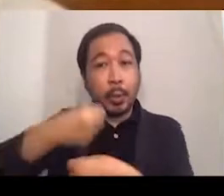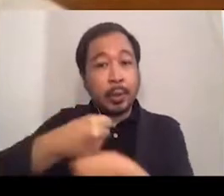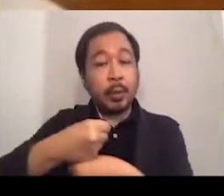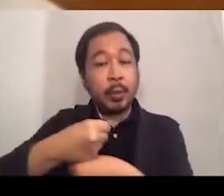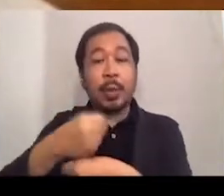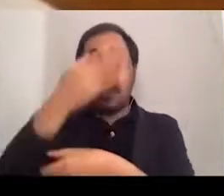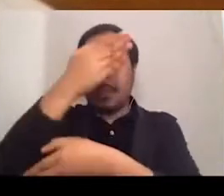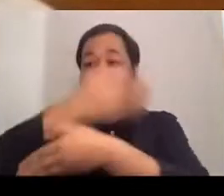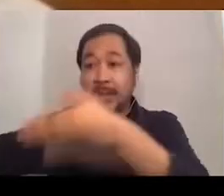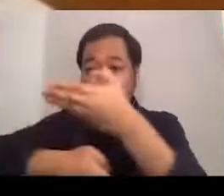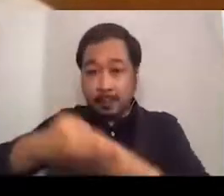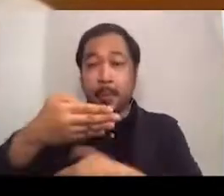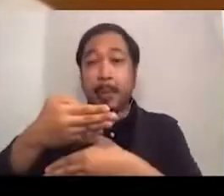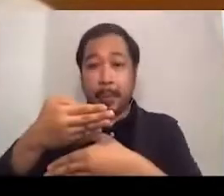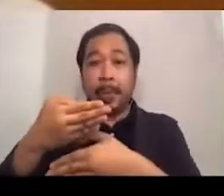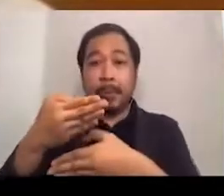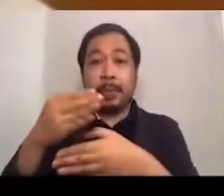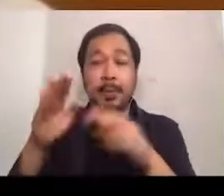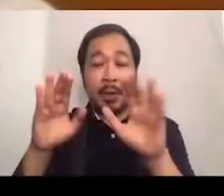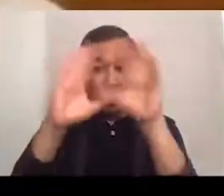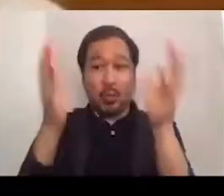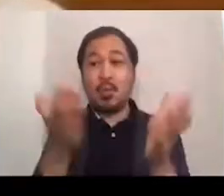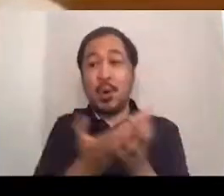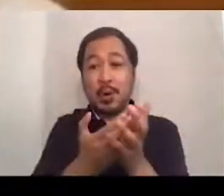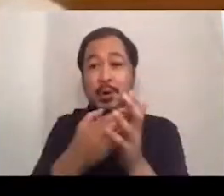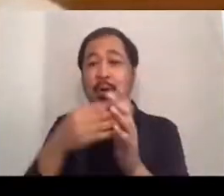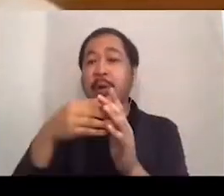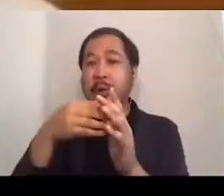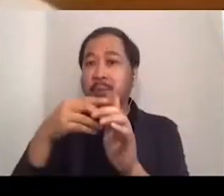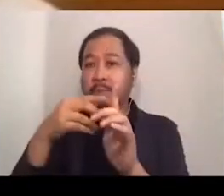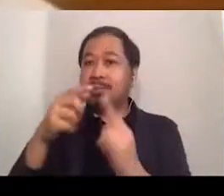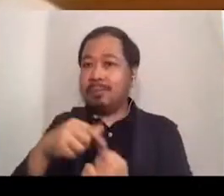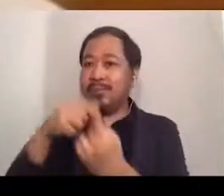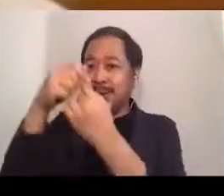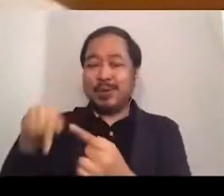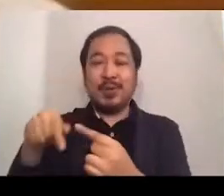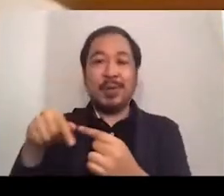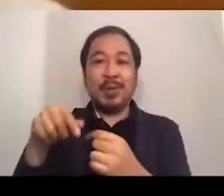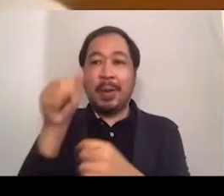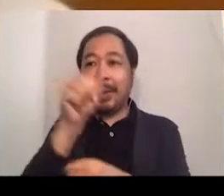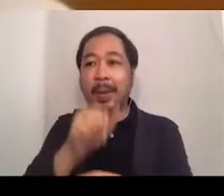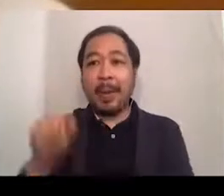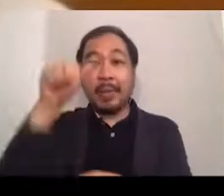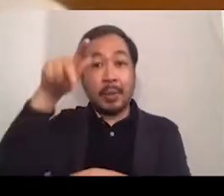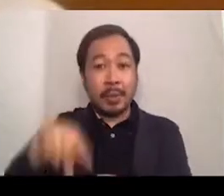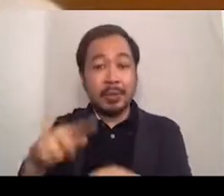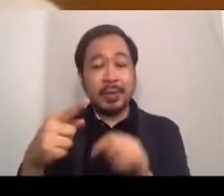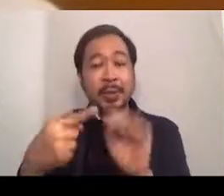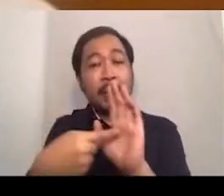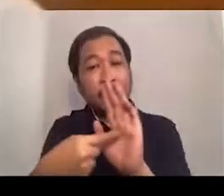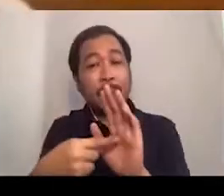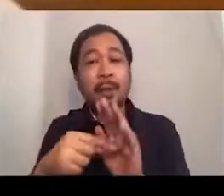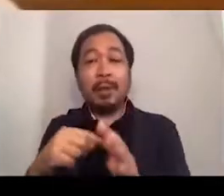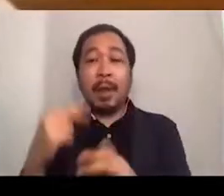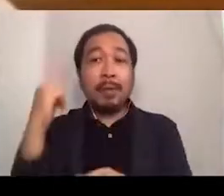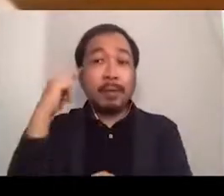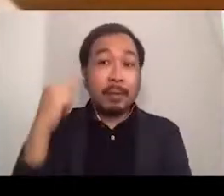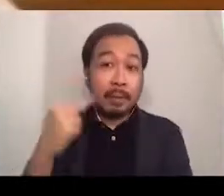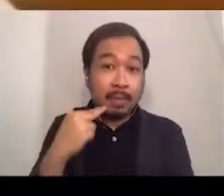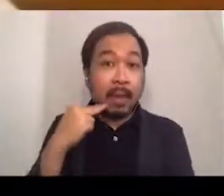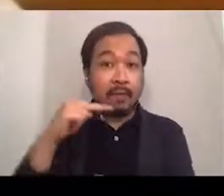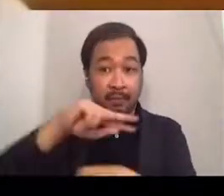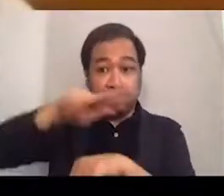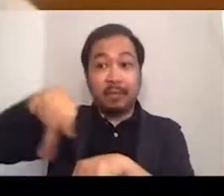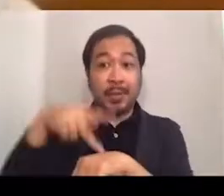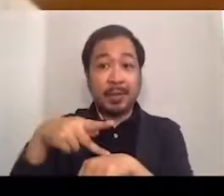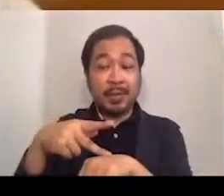such as the deaf community in in the Philippines, as you have just seen in the video presented before.